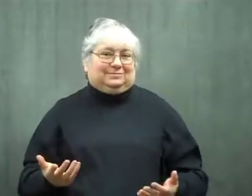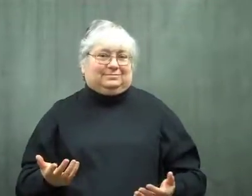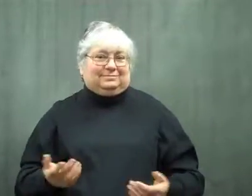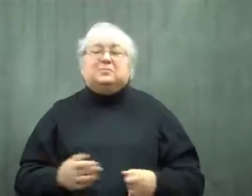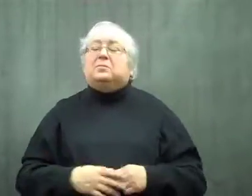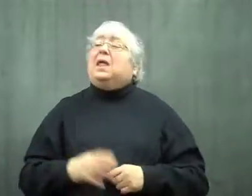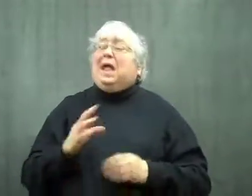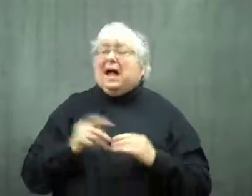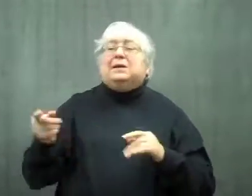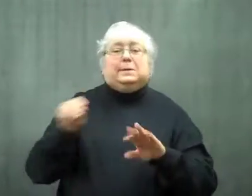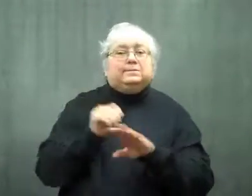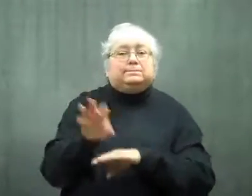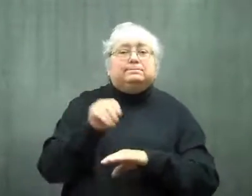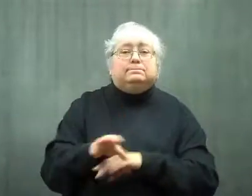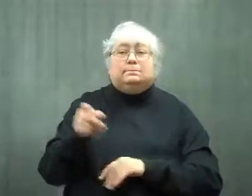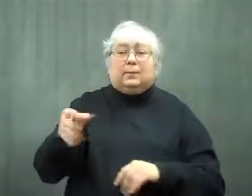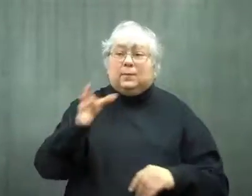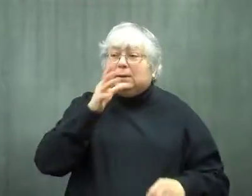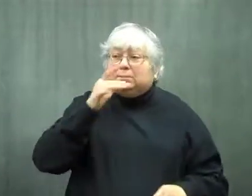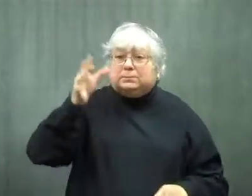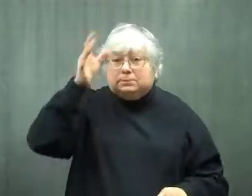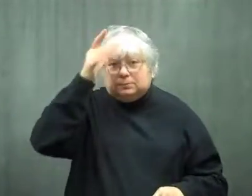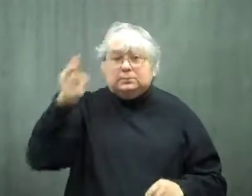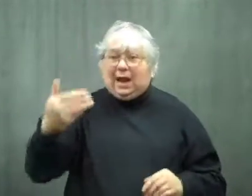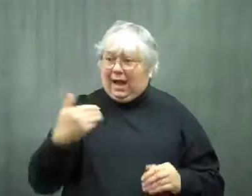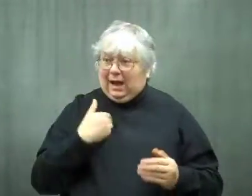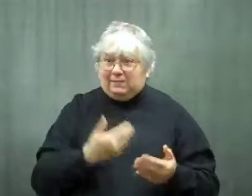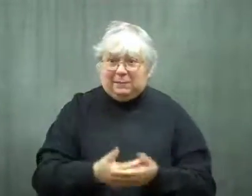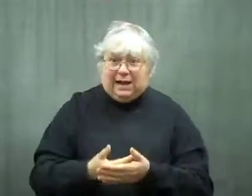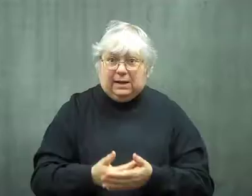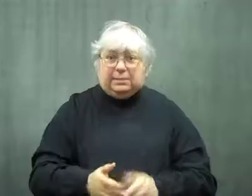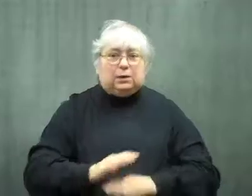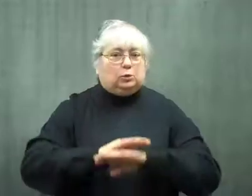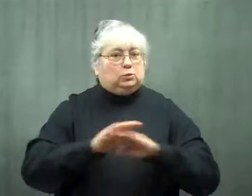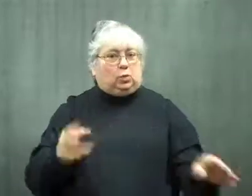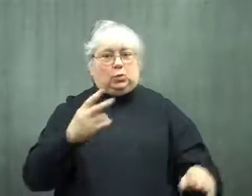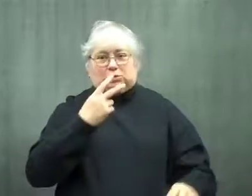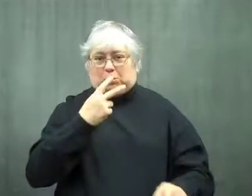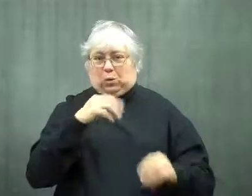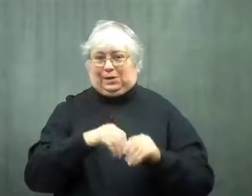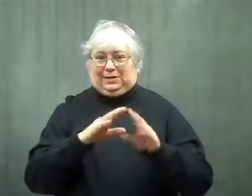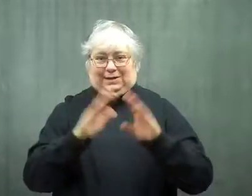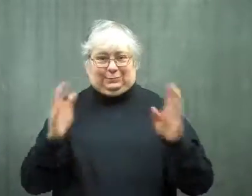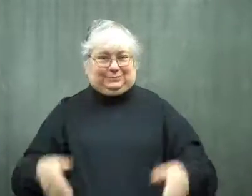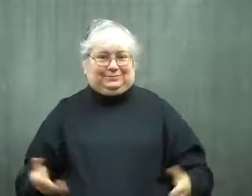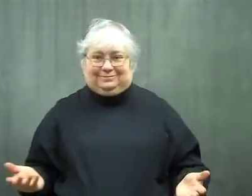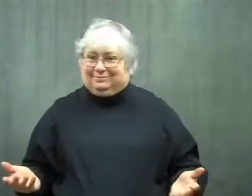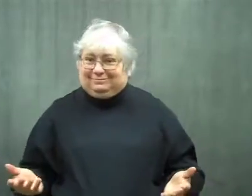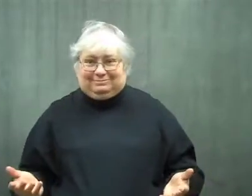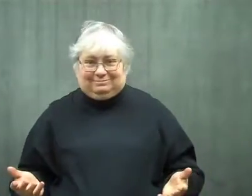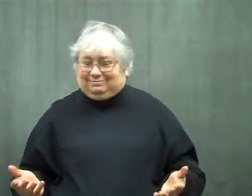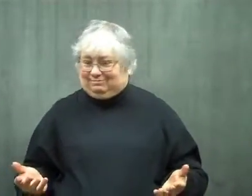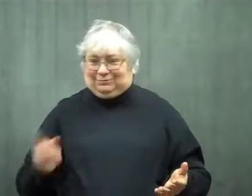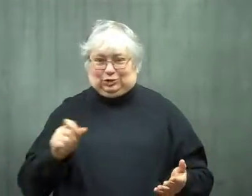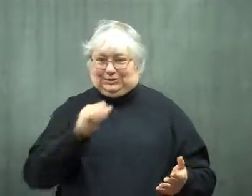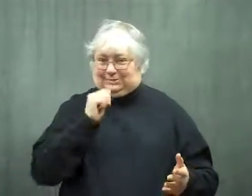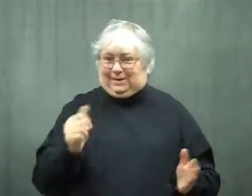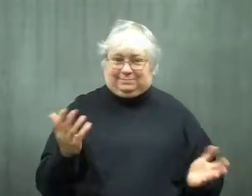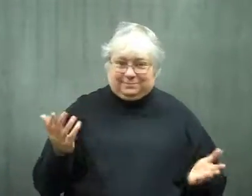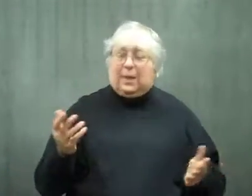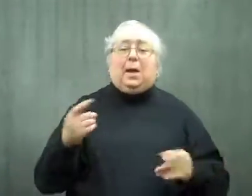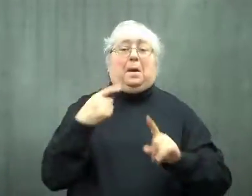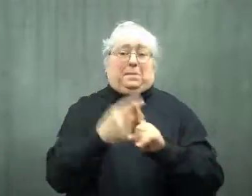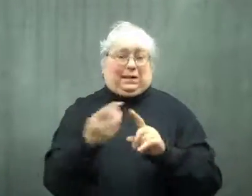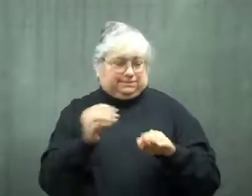Parents with infants should not smoke in the house.